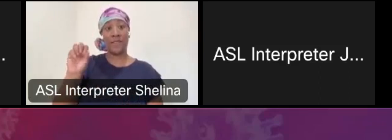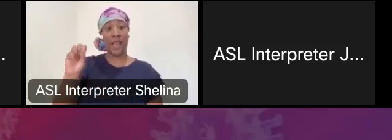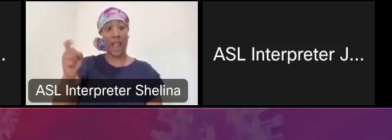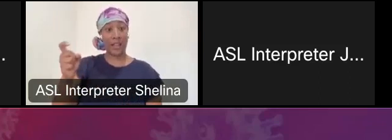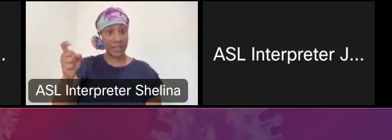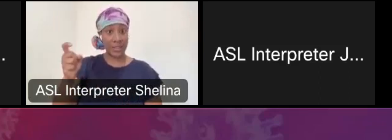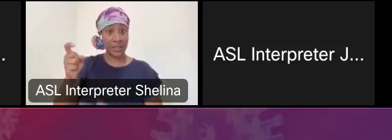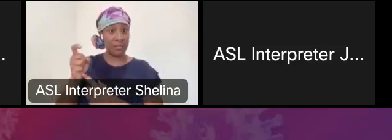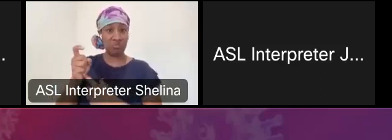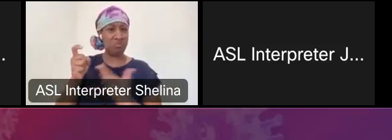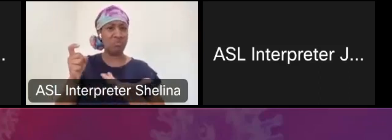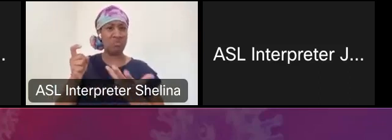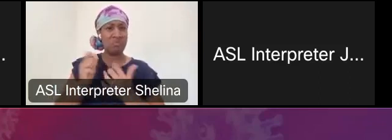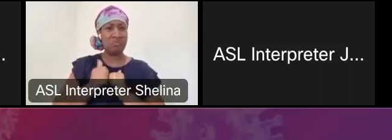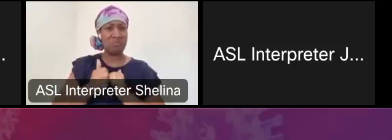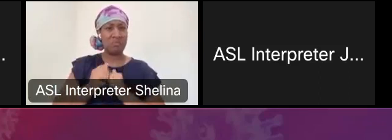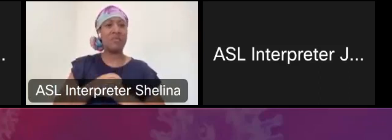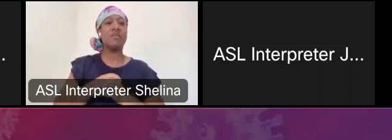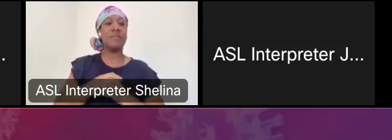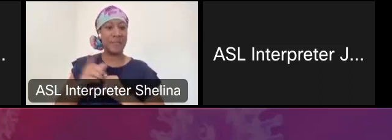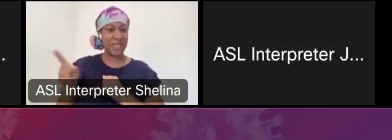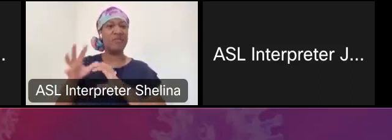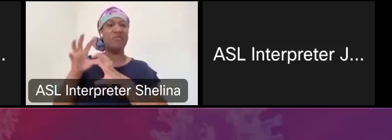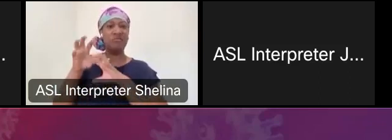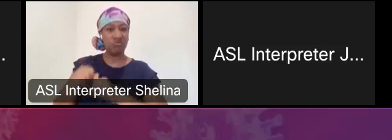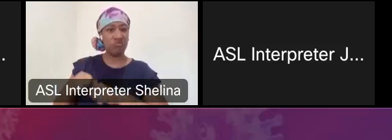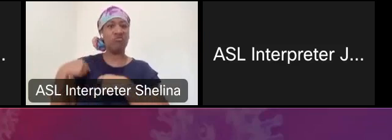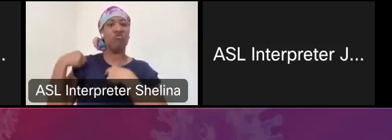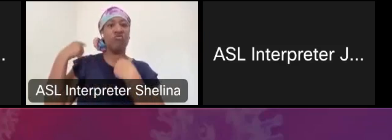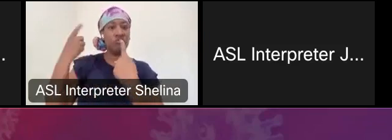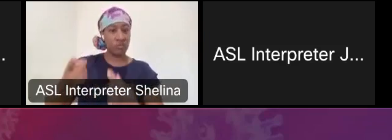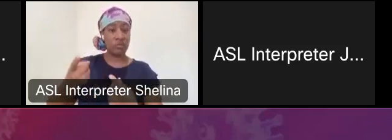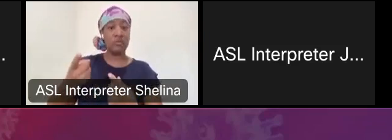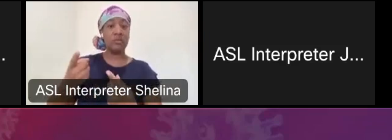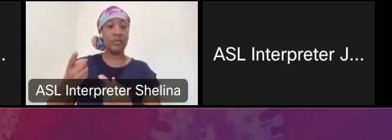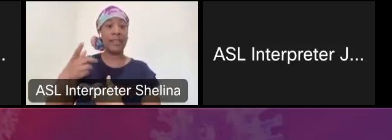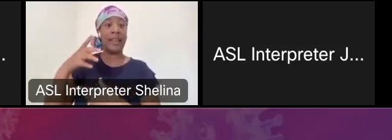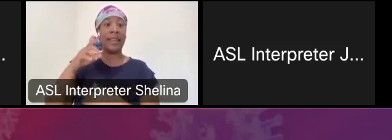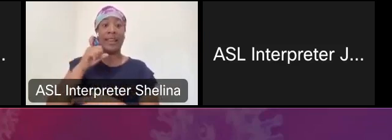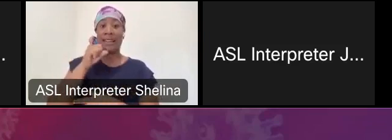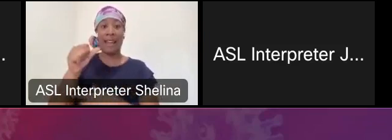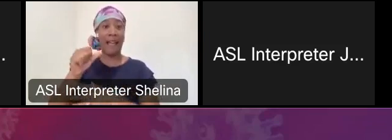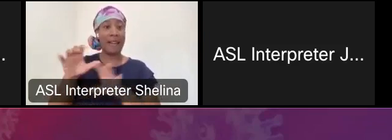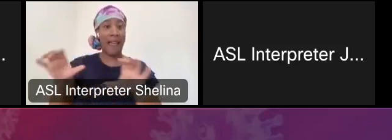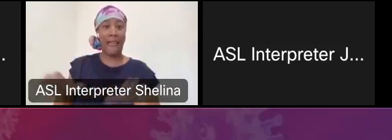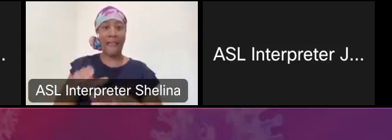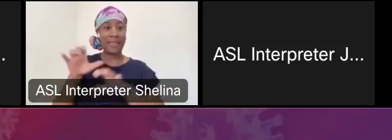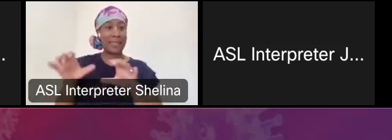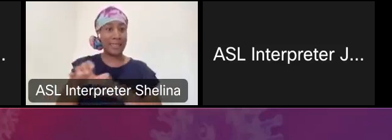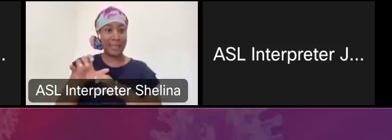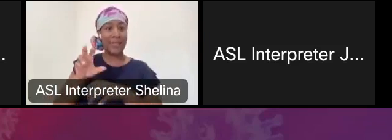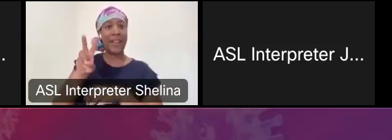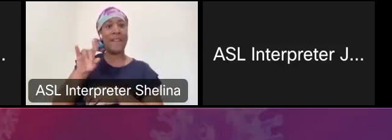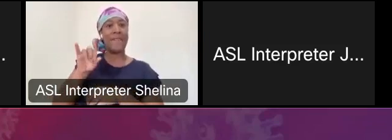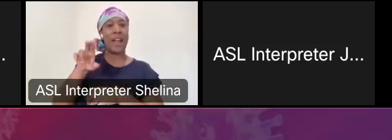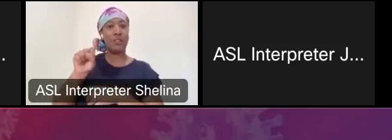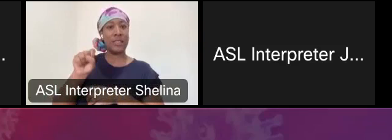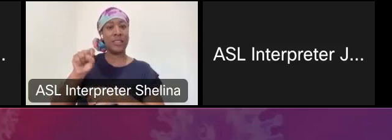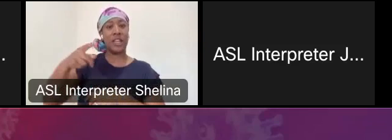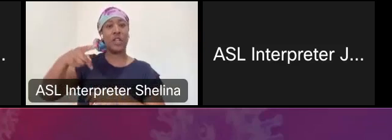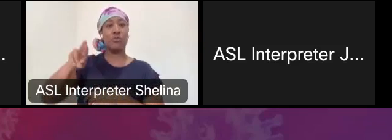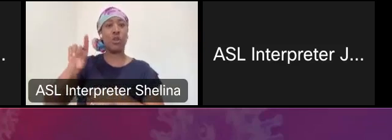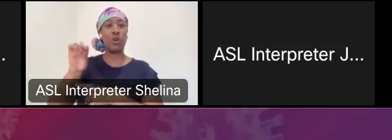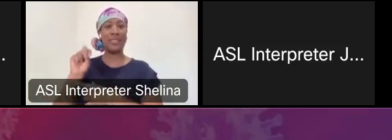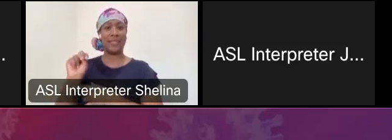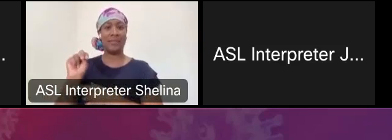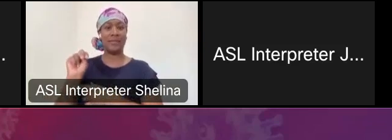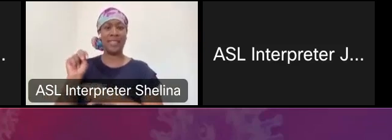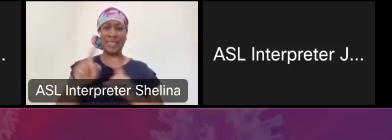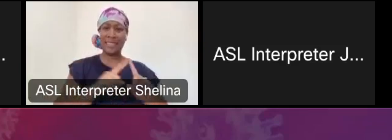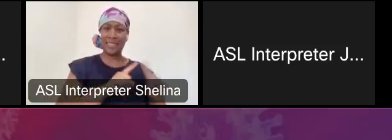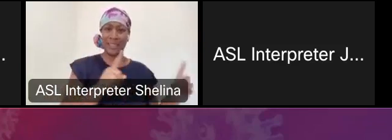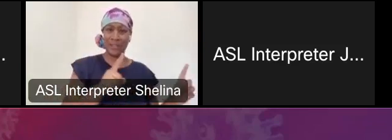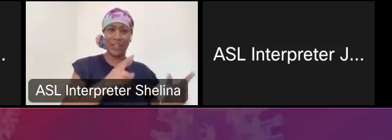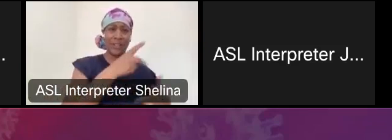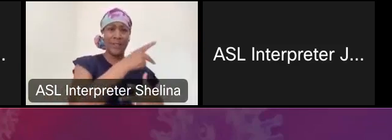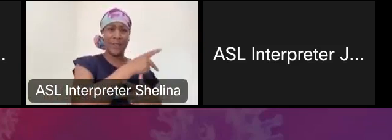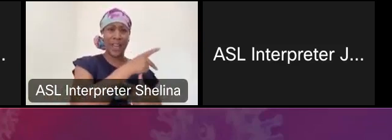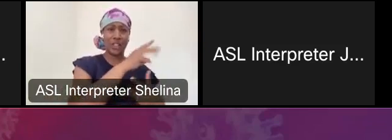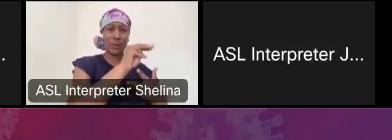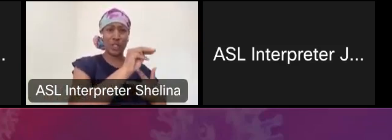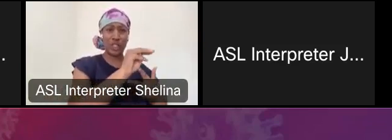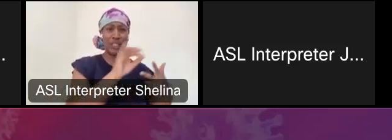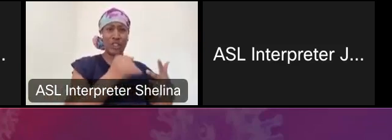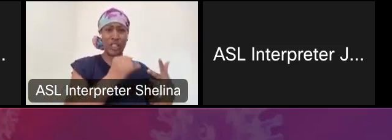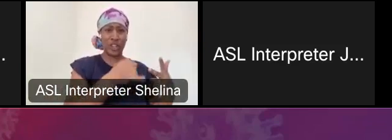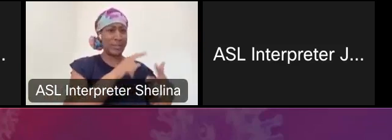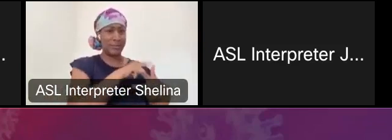this vaccine uses a more traditional approach for making a vaccine it uses an inactive virus protein to teach your body to fight against it this is different from how the pfizer regina and johnson and johnson vaccines are made